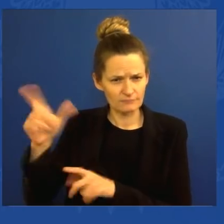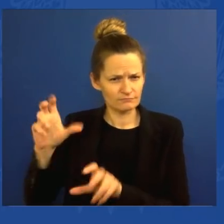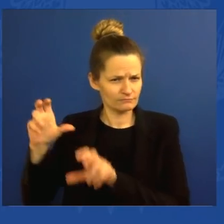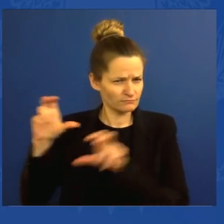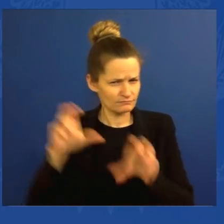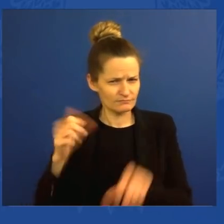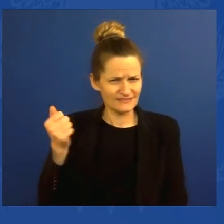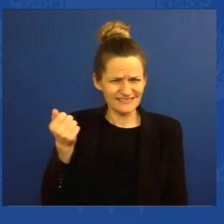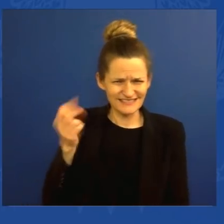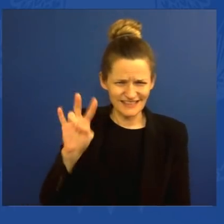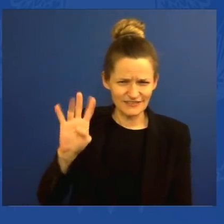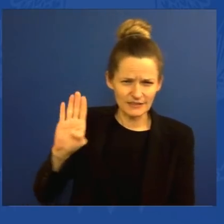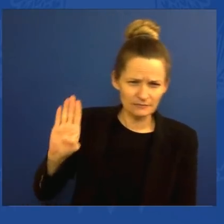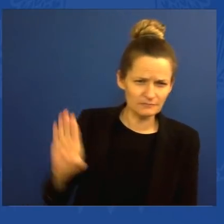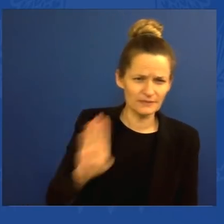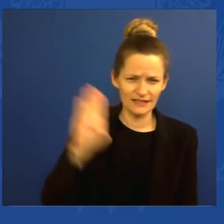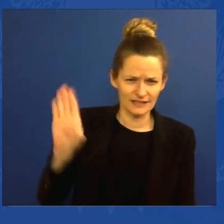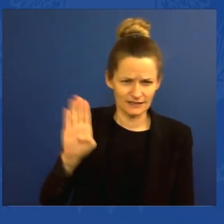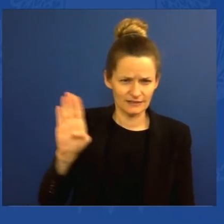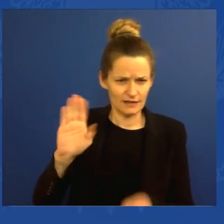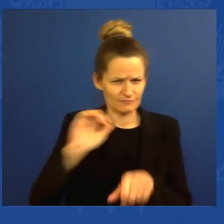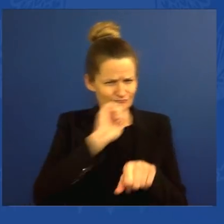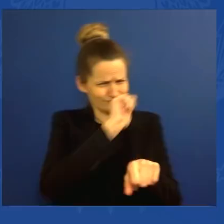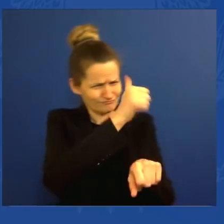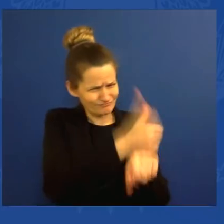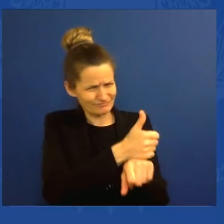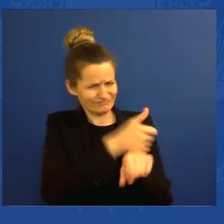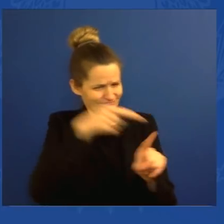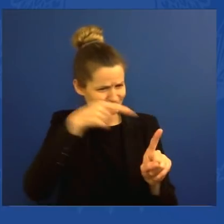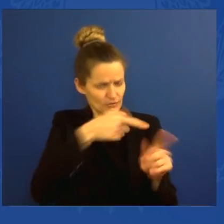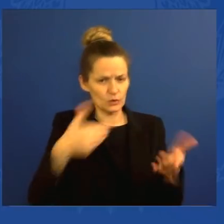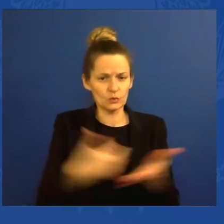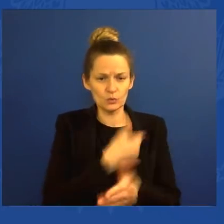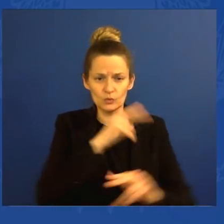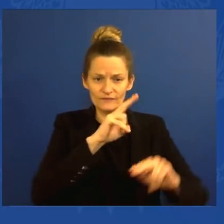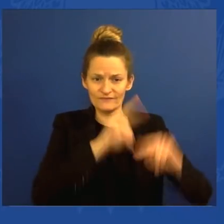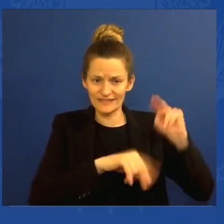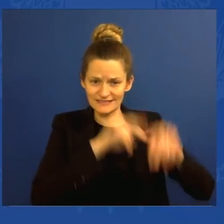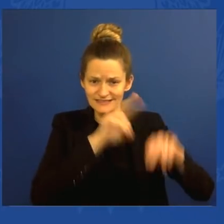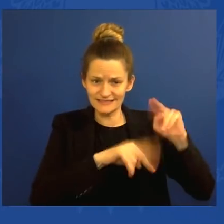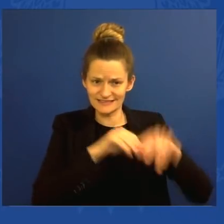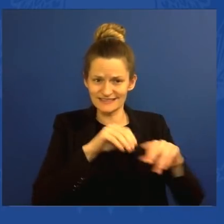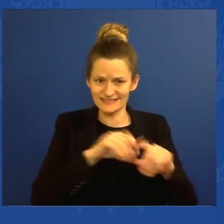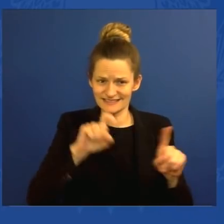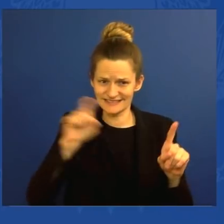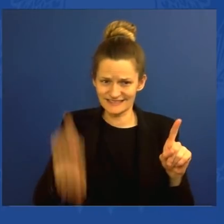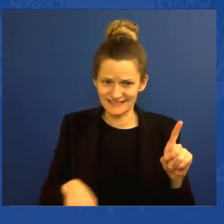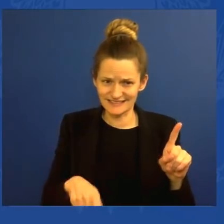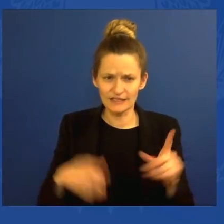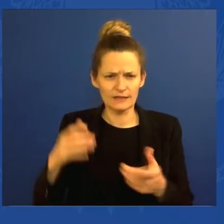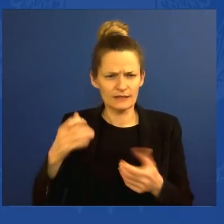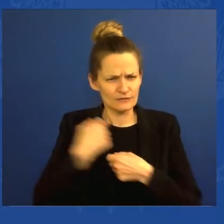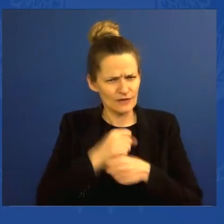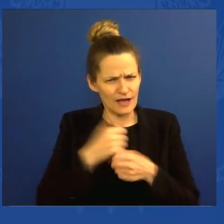which I understand is going to create 2,000 good-paying jobs. Other CEOs that are here are making their own investments in America.